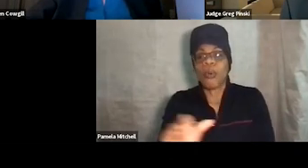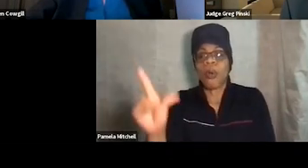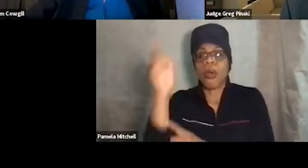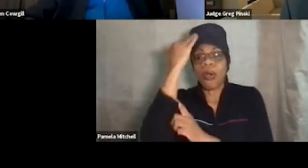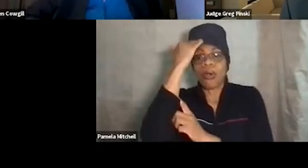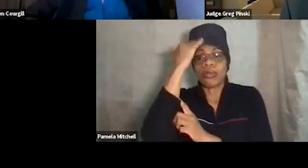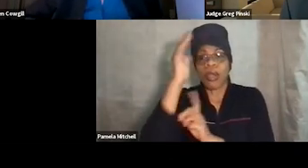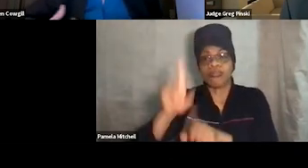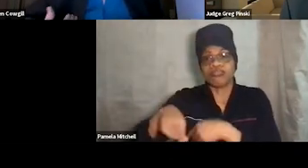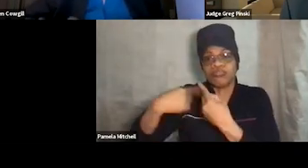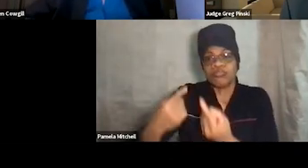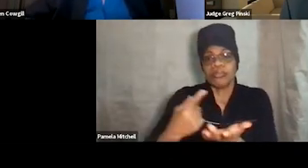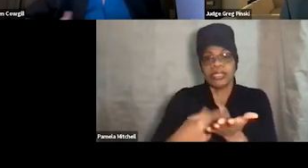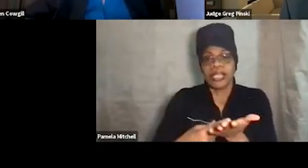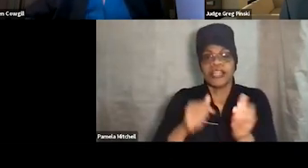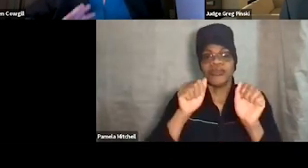that you can go to allrise.org